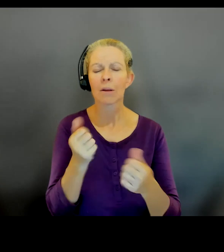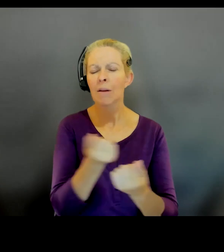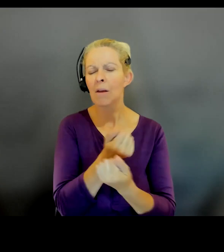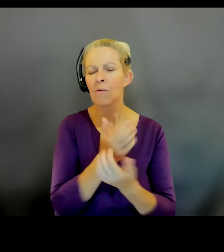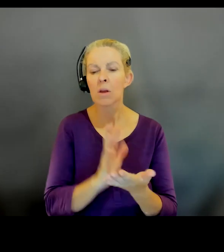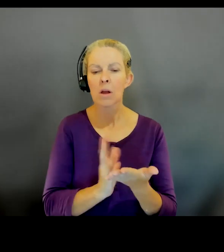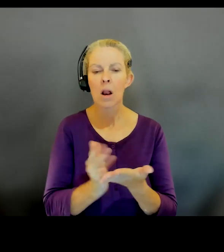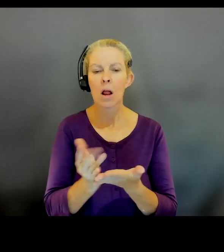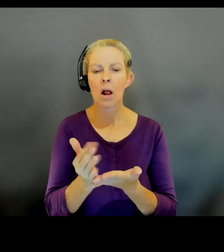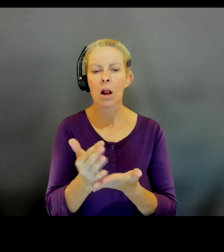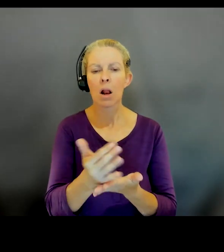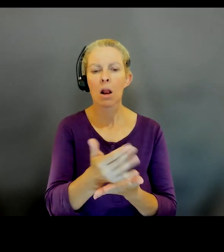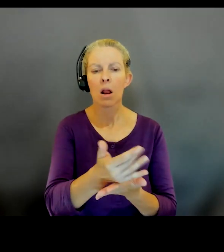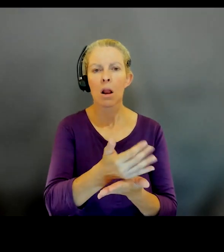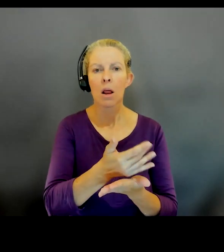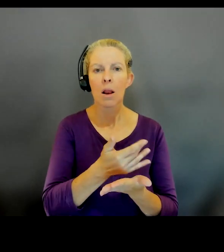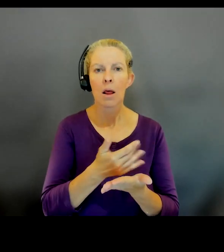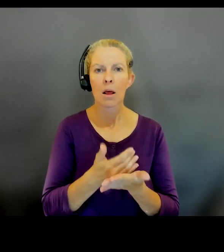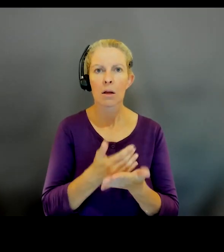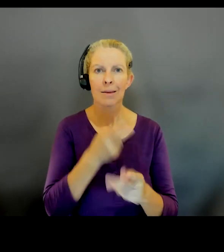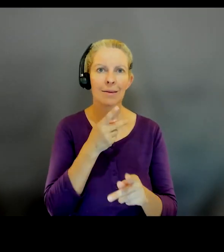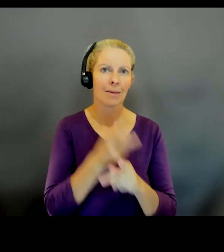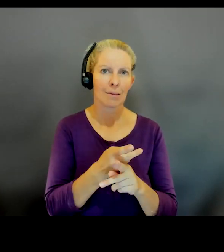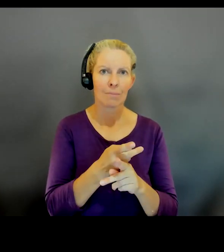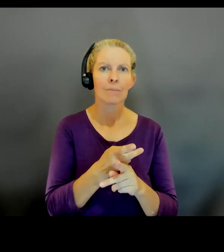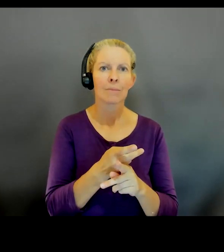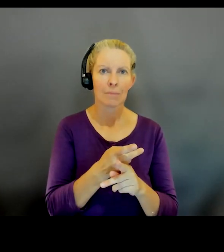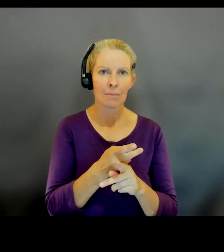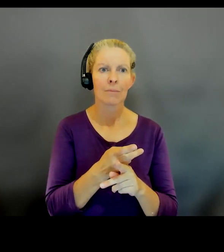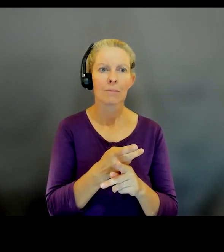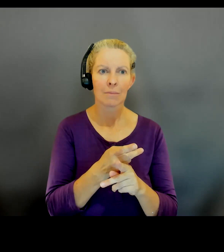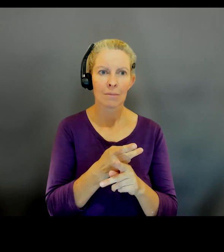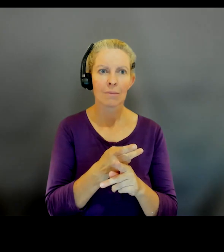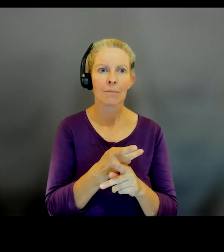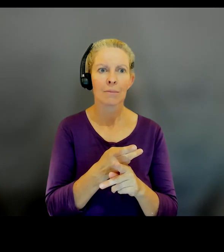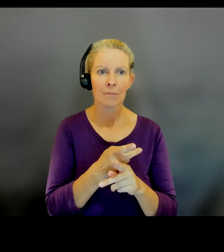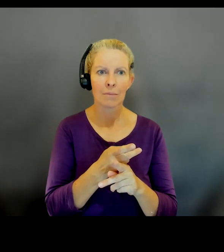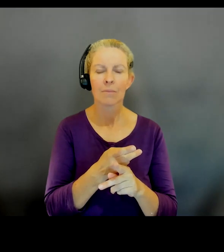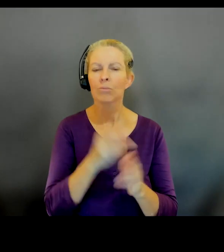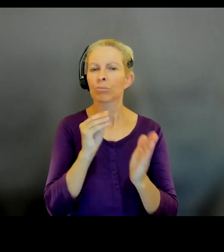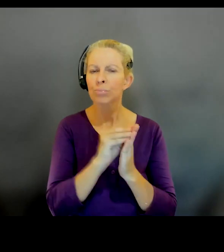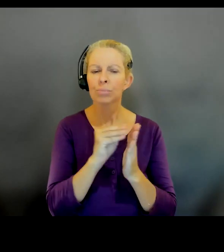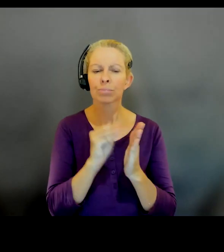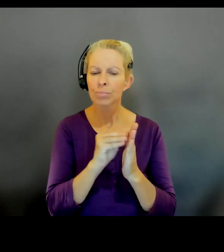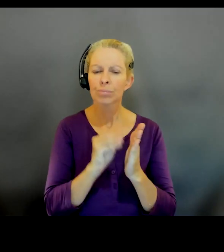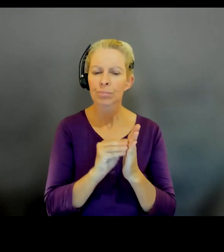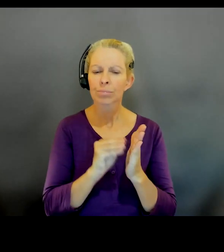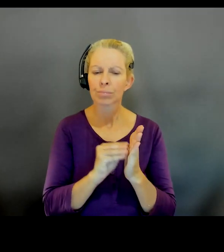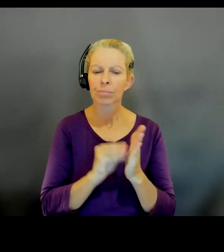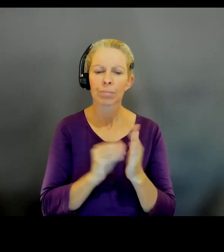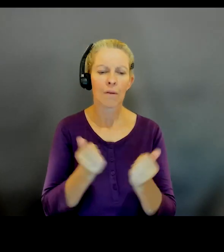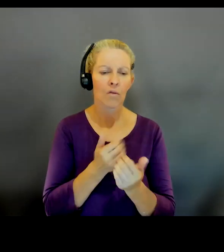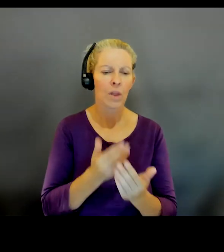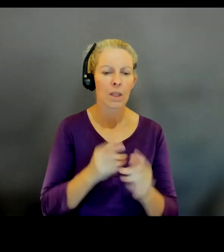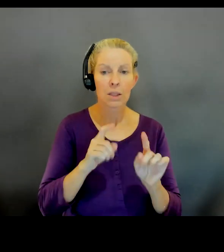Bring it together and keep it logged back. Log all of your testing. Everything that you are